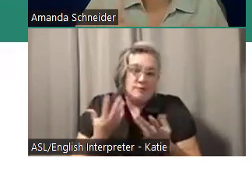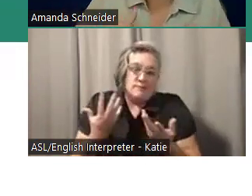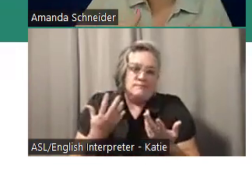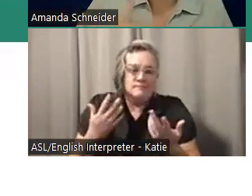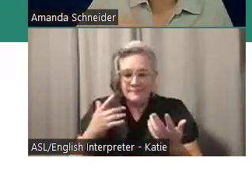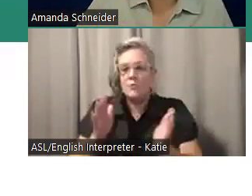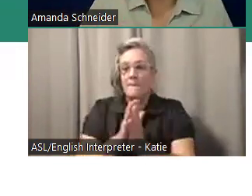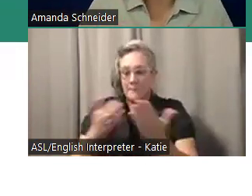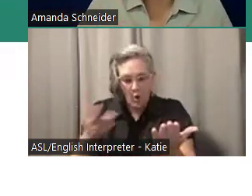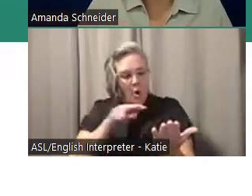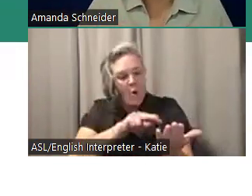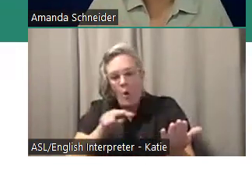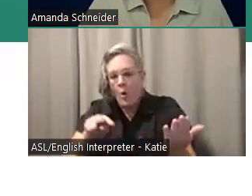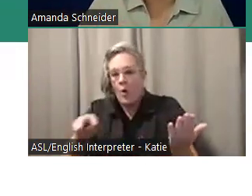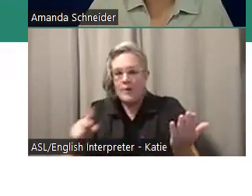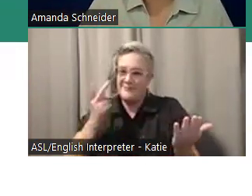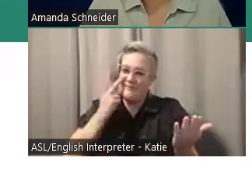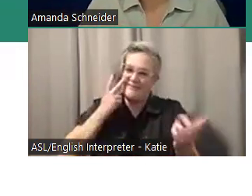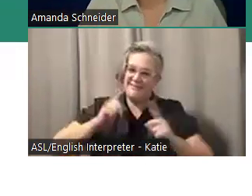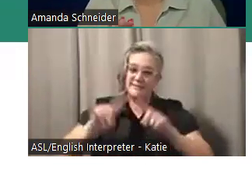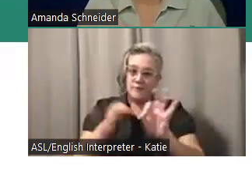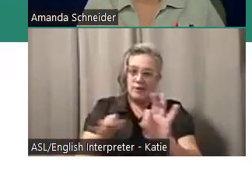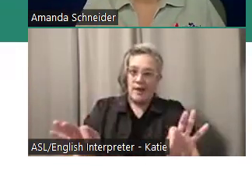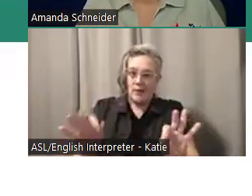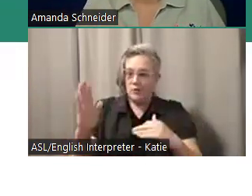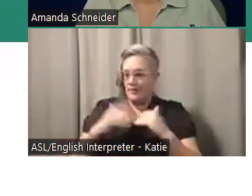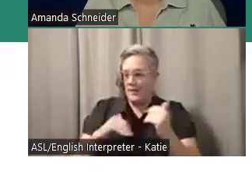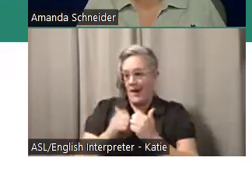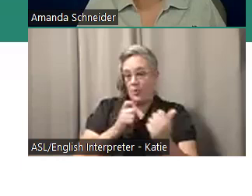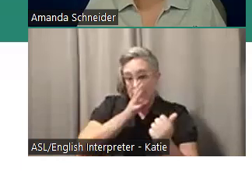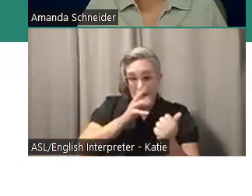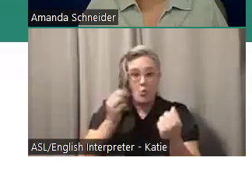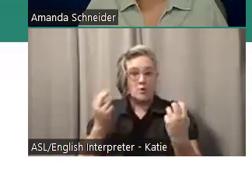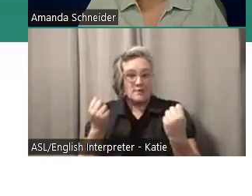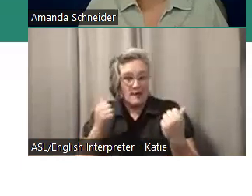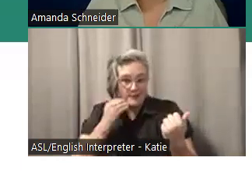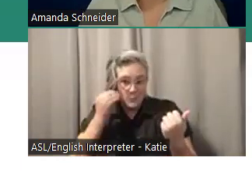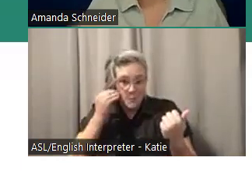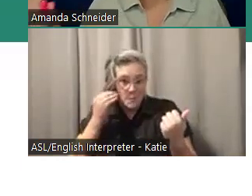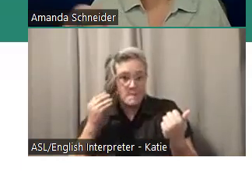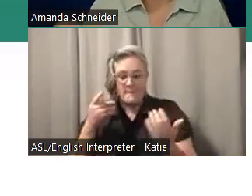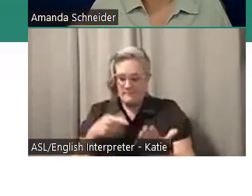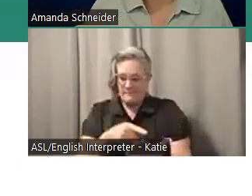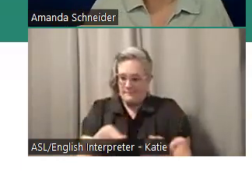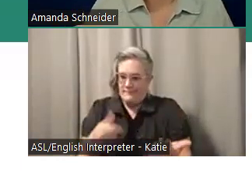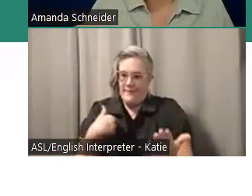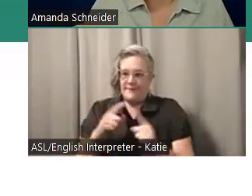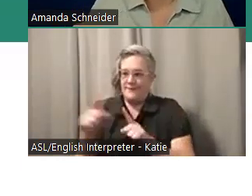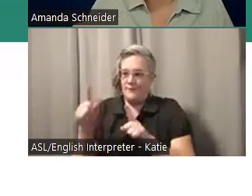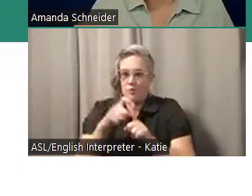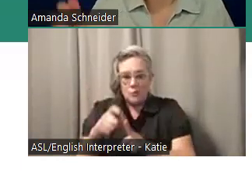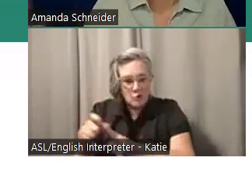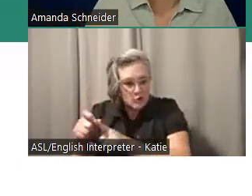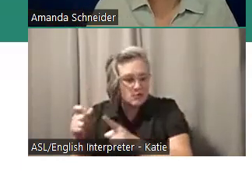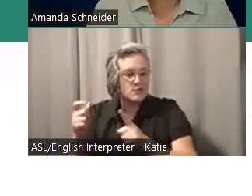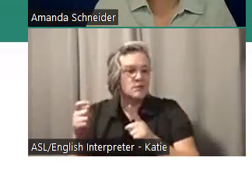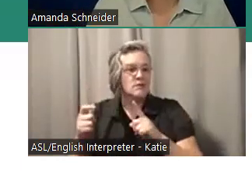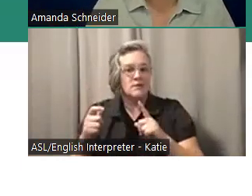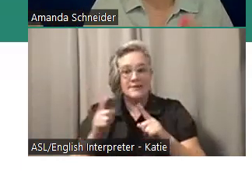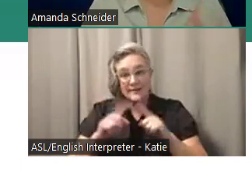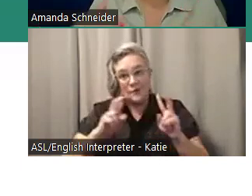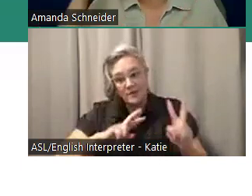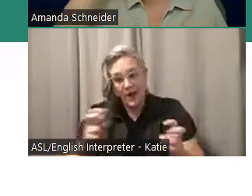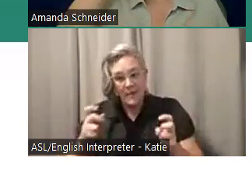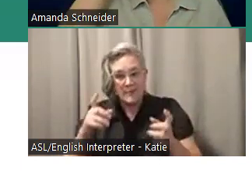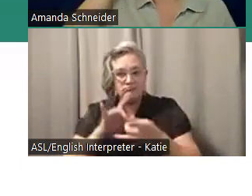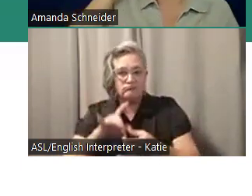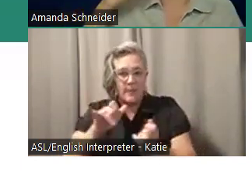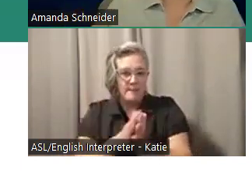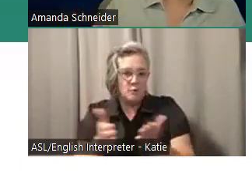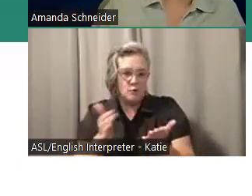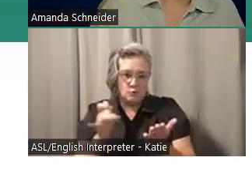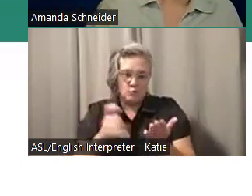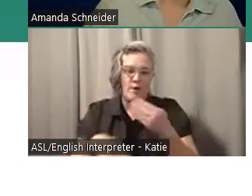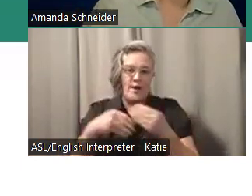You… you use different language than how you talk or sign, and you also have the opportunity to talk about, um, the different topics in the book. So that's adding the new vocabulary.